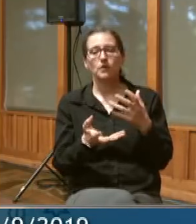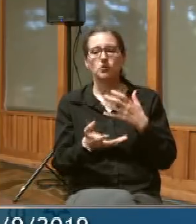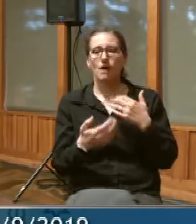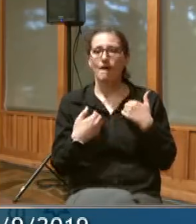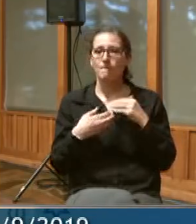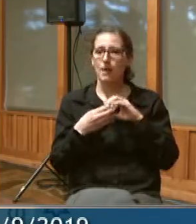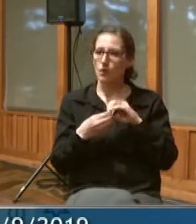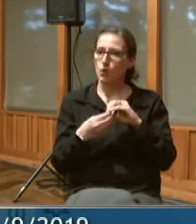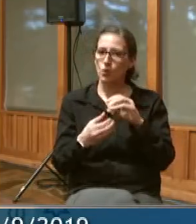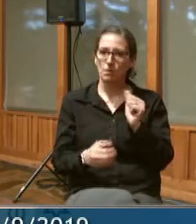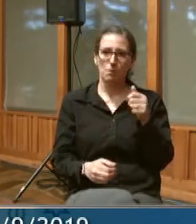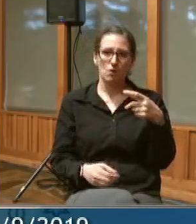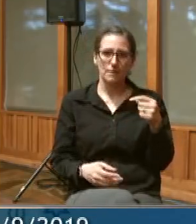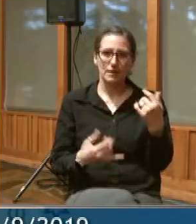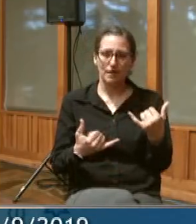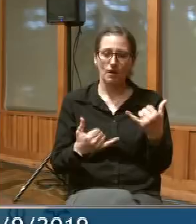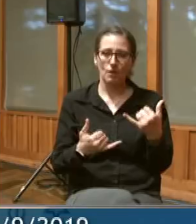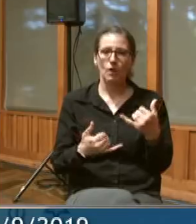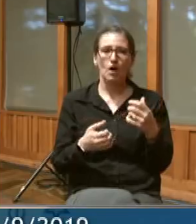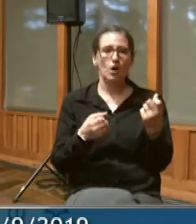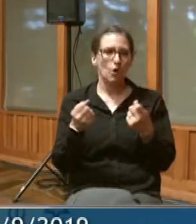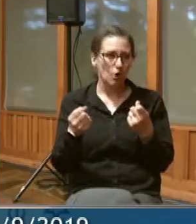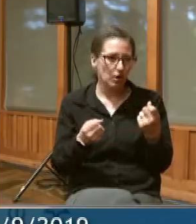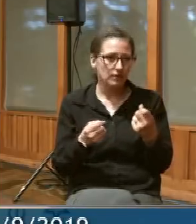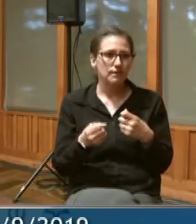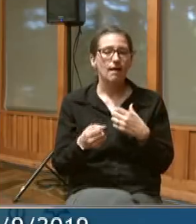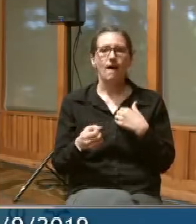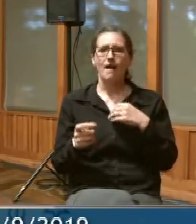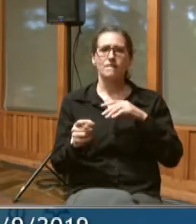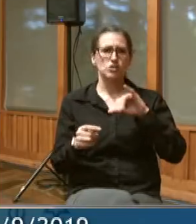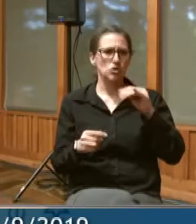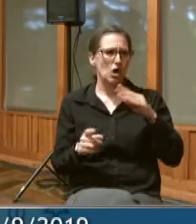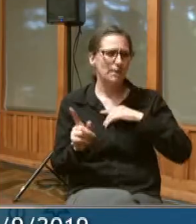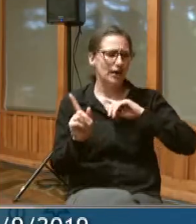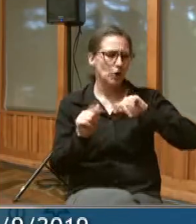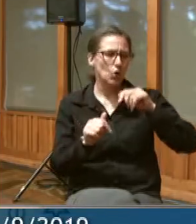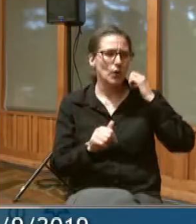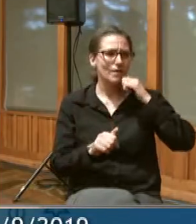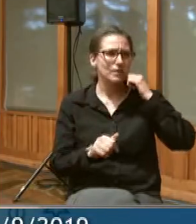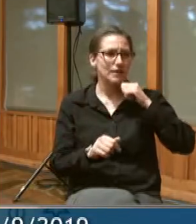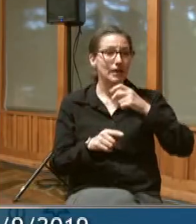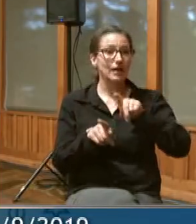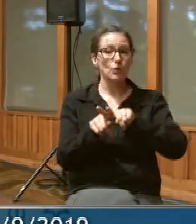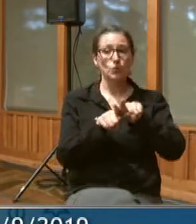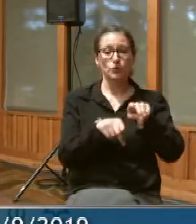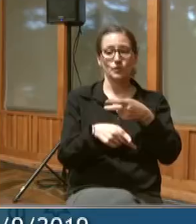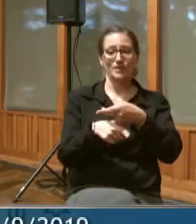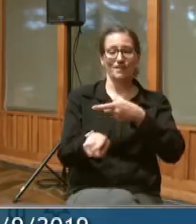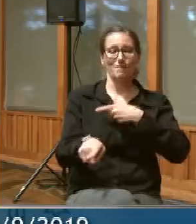LITTLE BABY BOY, AND YOU KNOW SINCE THEN LIKE THEY HAVE HELPED ME SO MUCH. I HAVE MY OWN APARTMENT, MY OWN